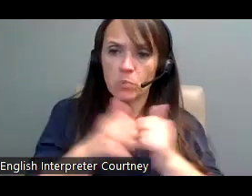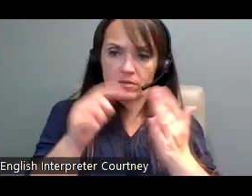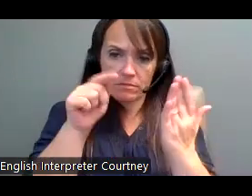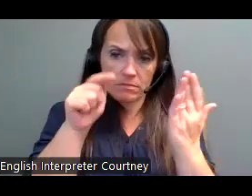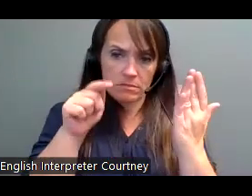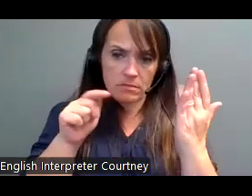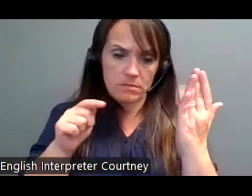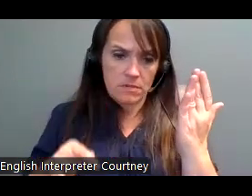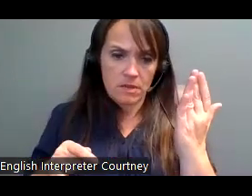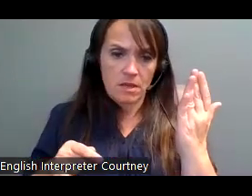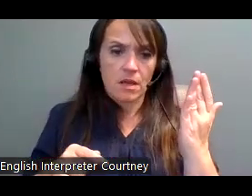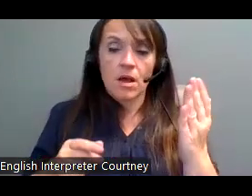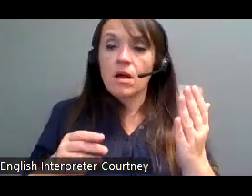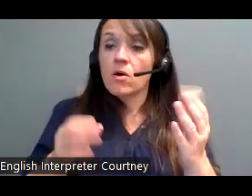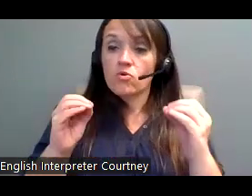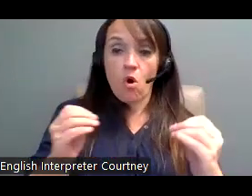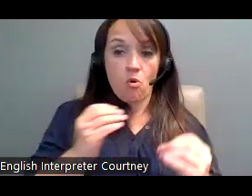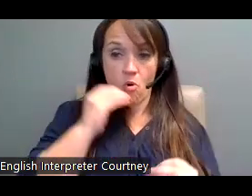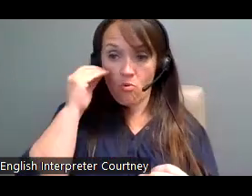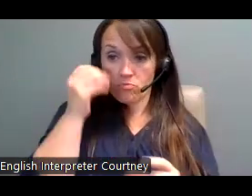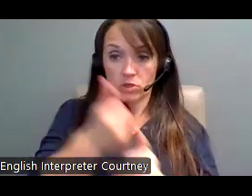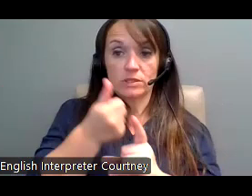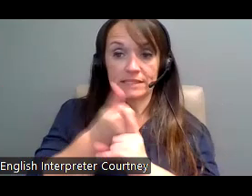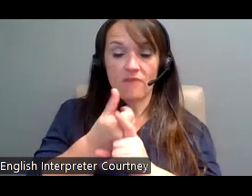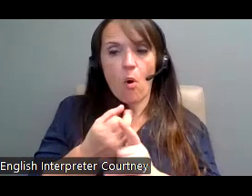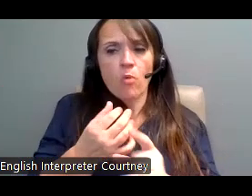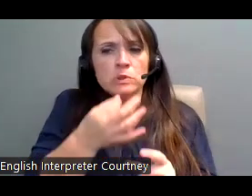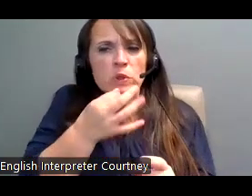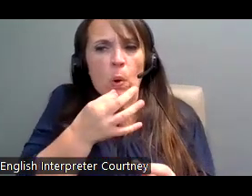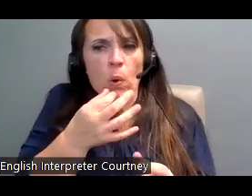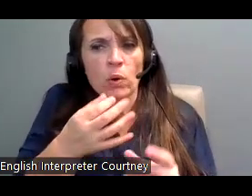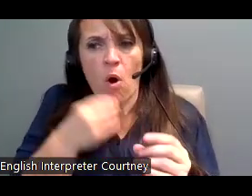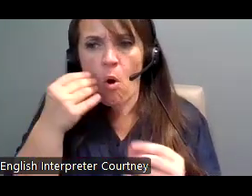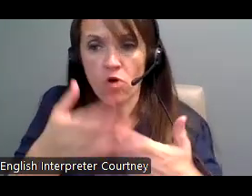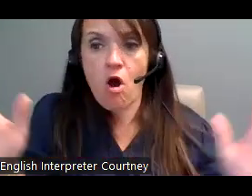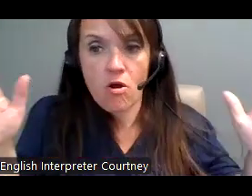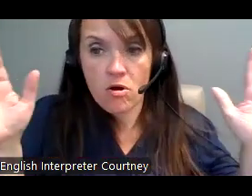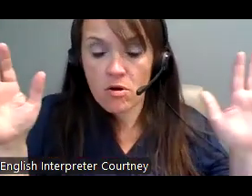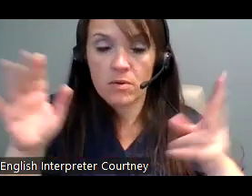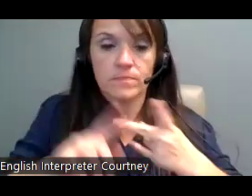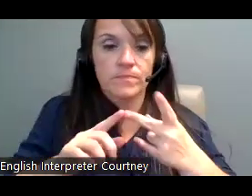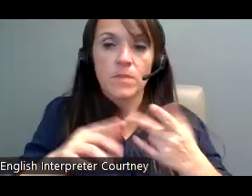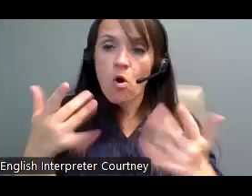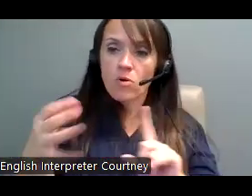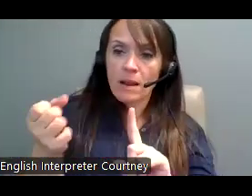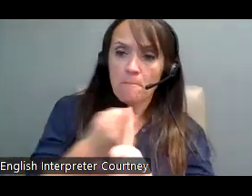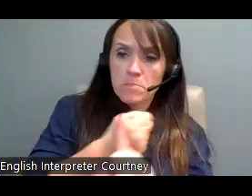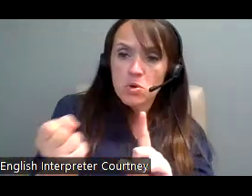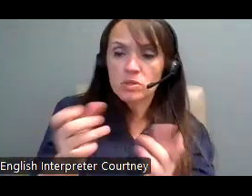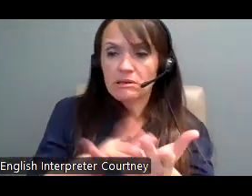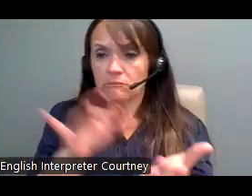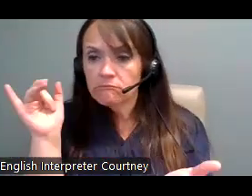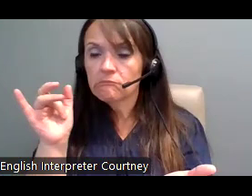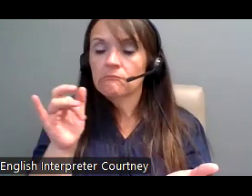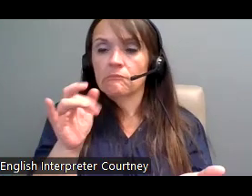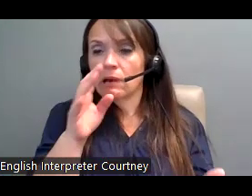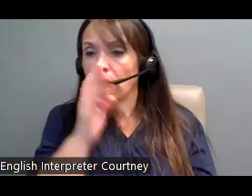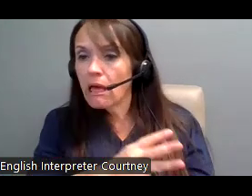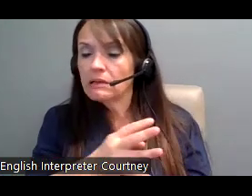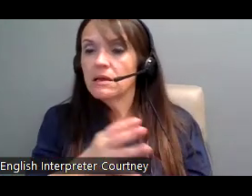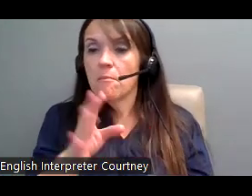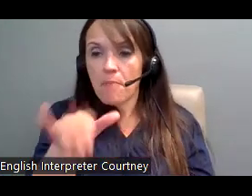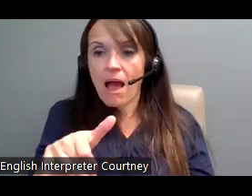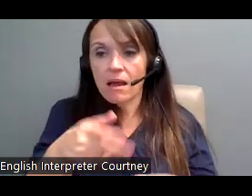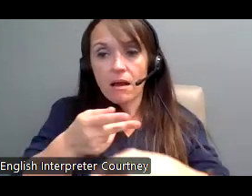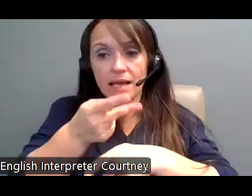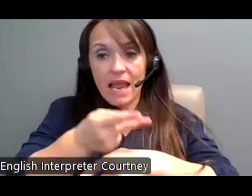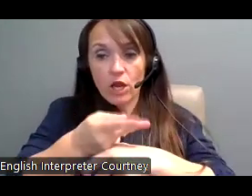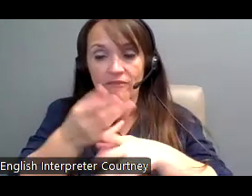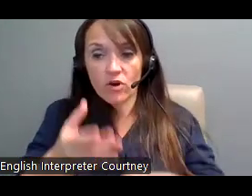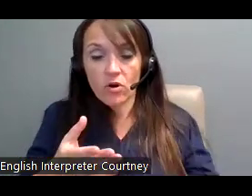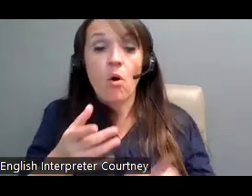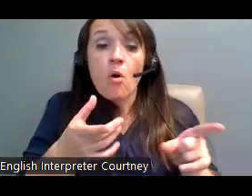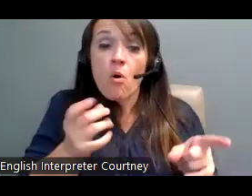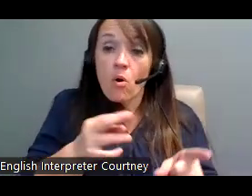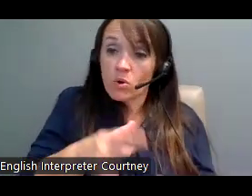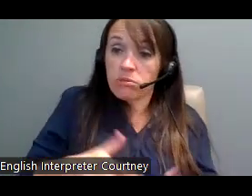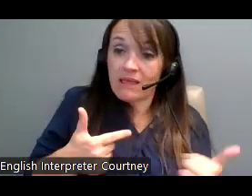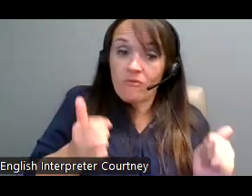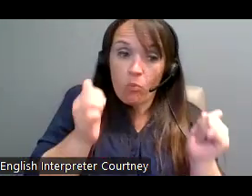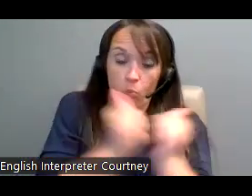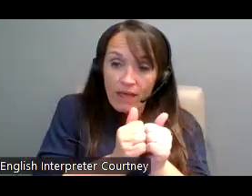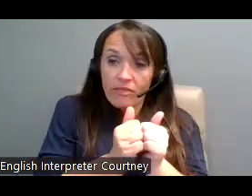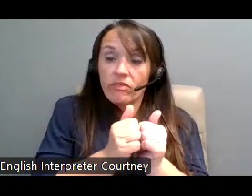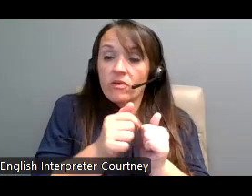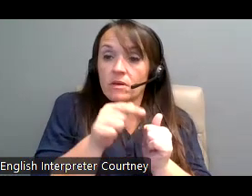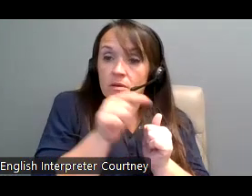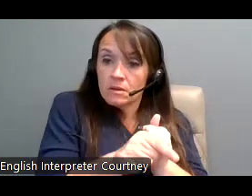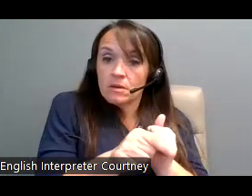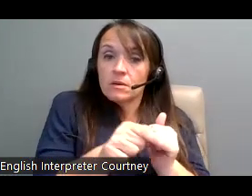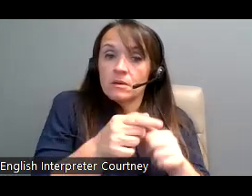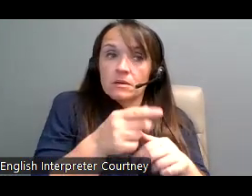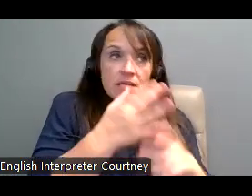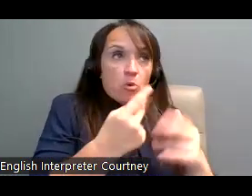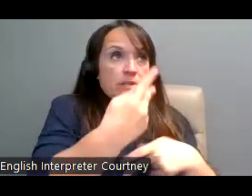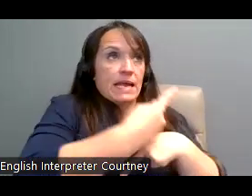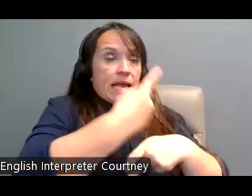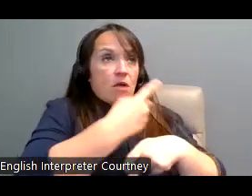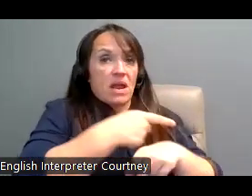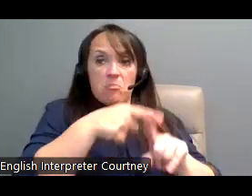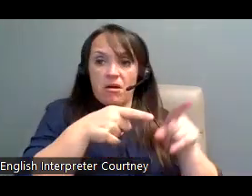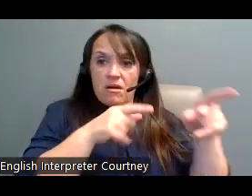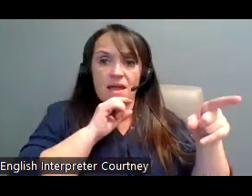you have to be homeless or at risk of being homeless, you have to have been abused, neglected by a primary caregiver. Living at home with an aging caregiver over the age of 80 with diminished capacity. You can be judicially admitted,